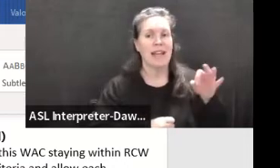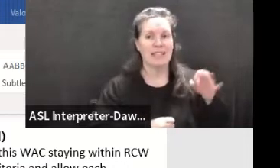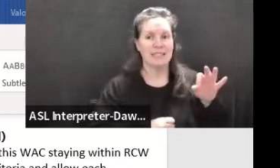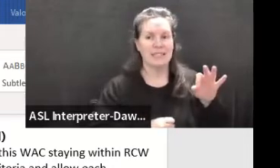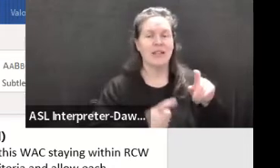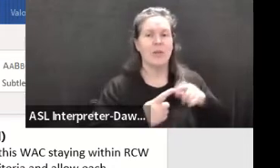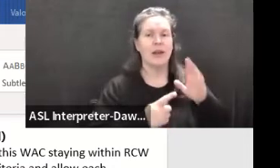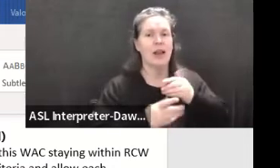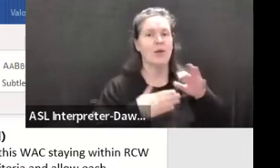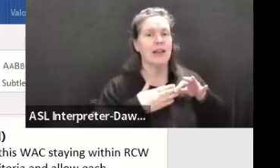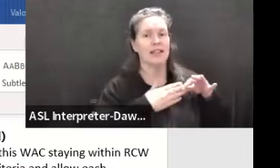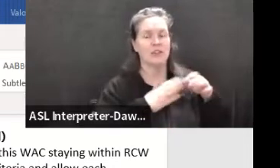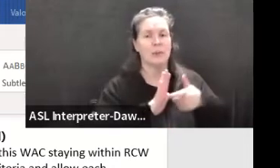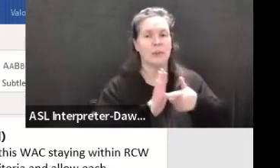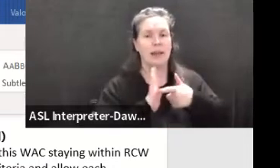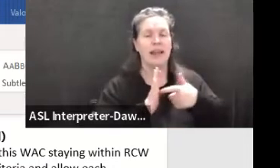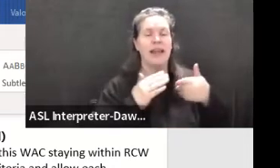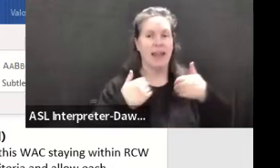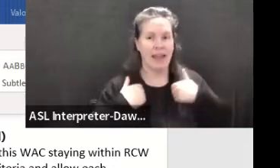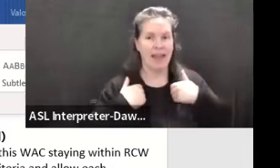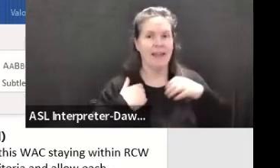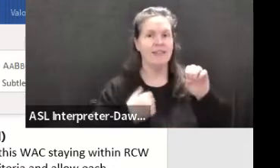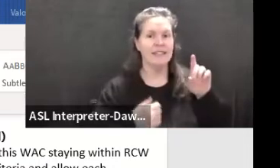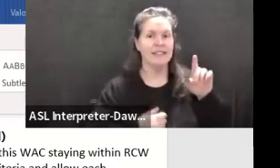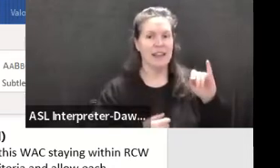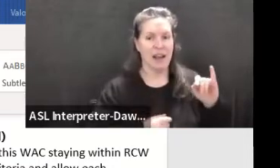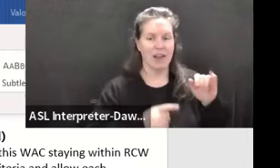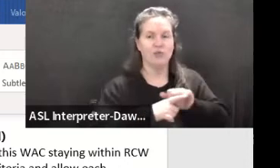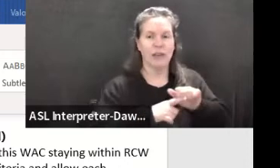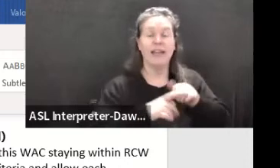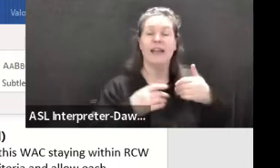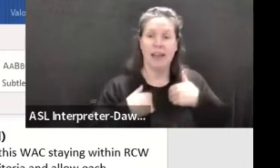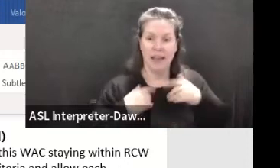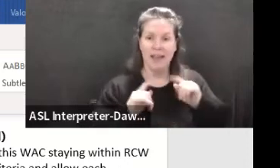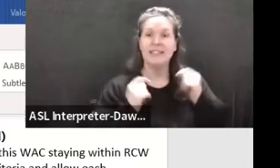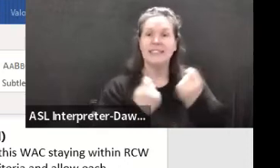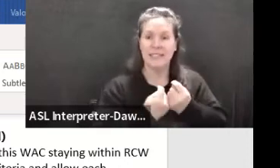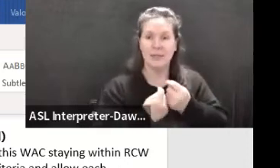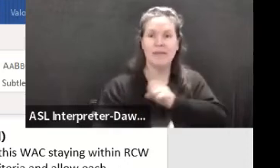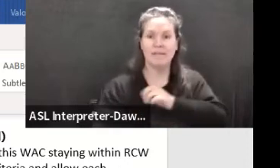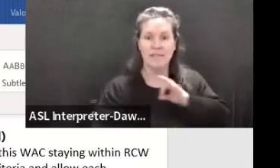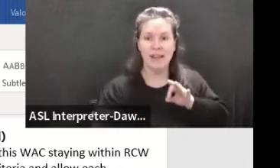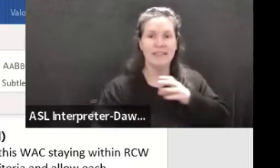that all faculty have EDI training. So there was a team of faculty, staff, students,